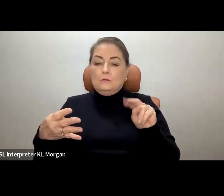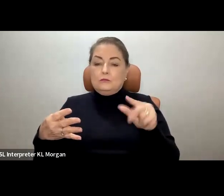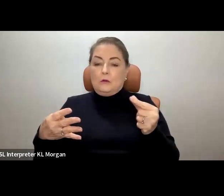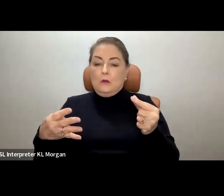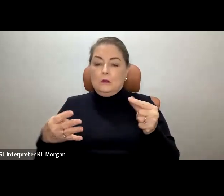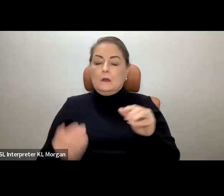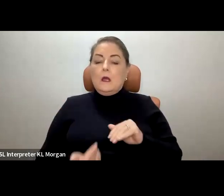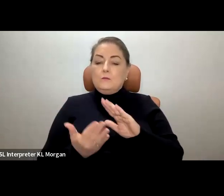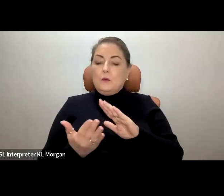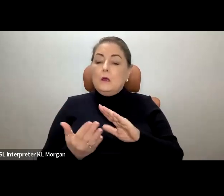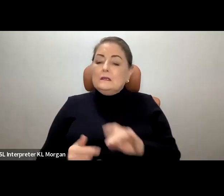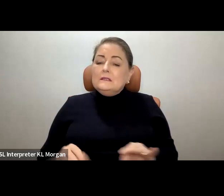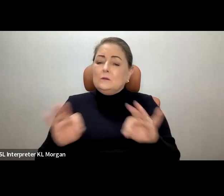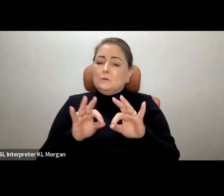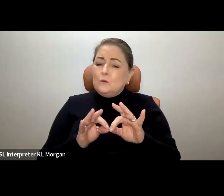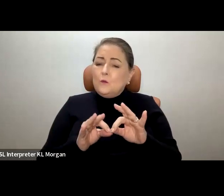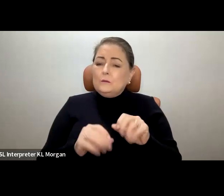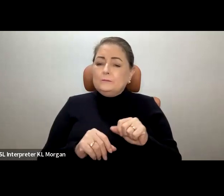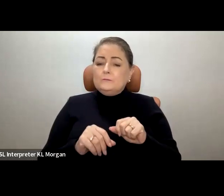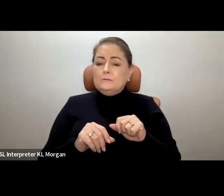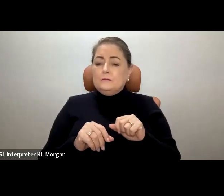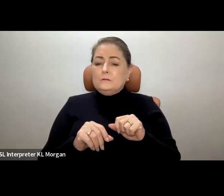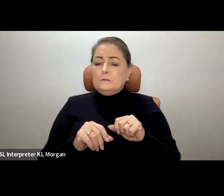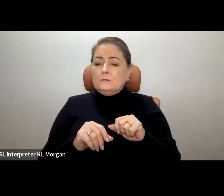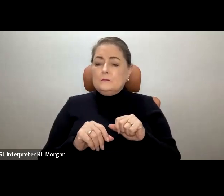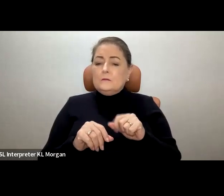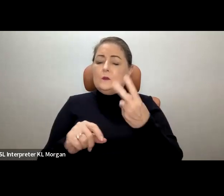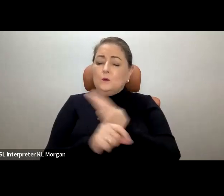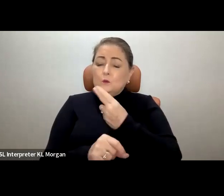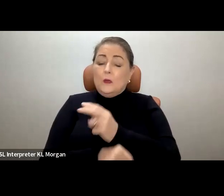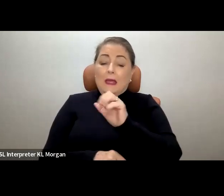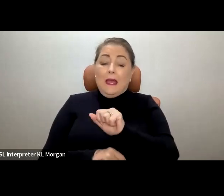is important to make is like you using ally should be used as